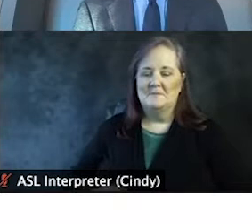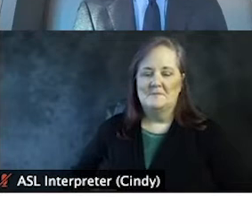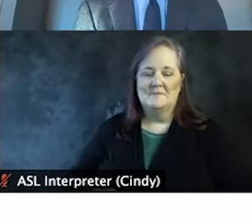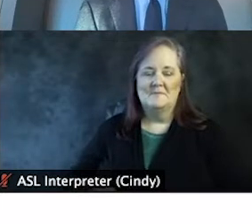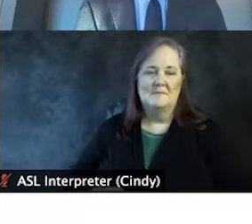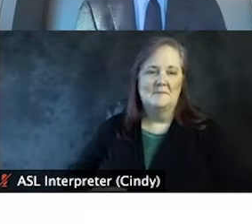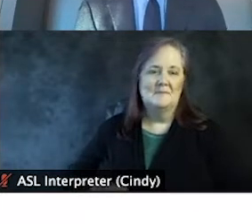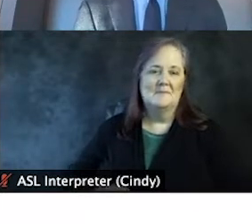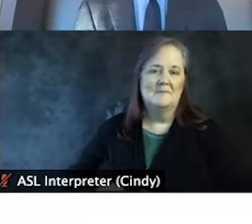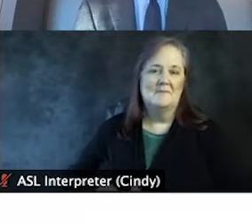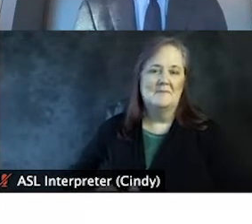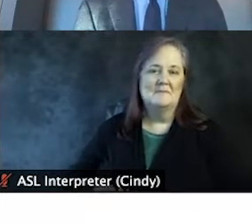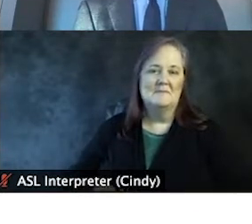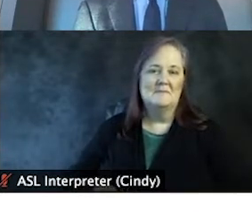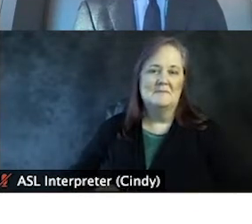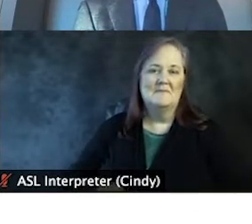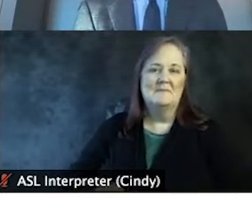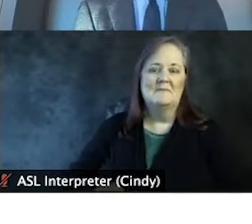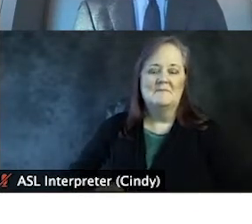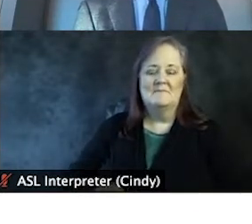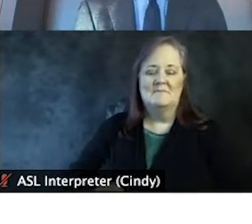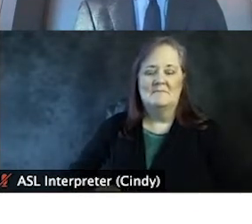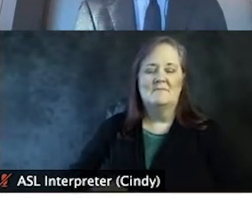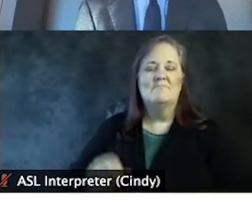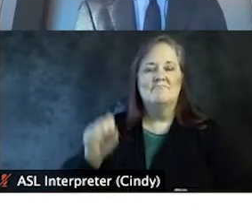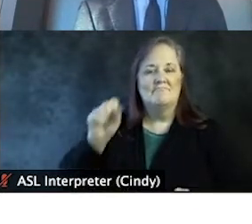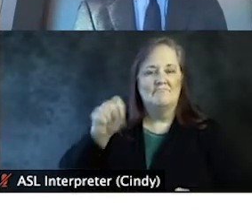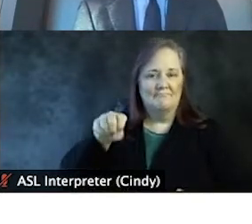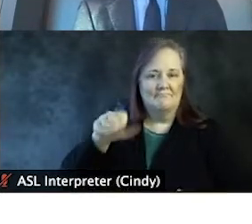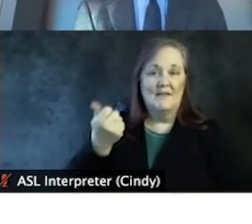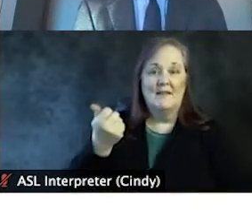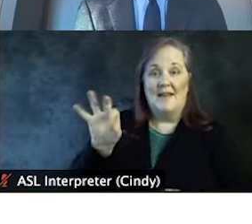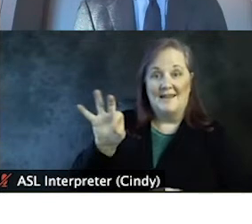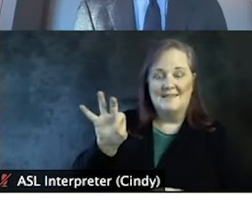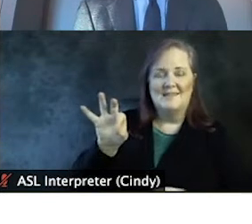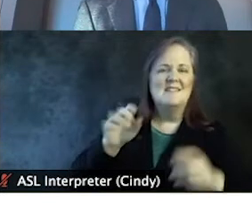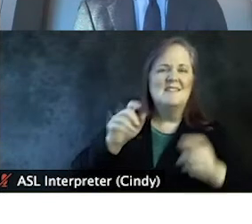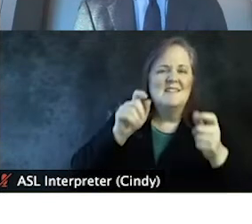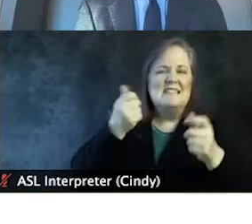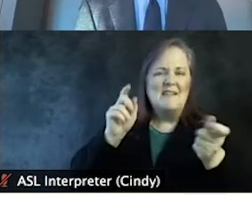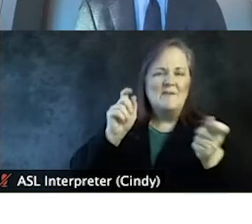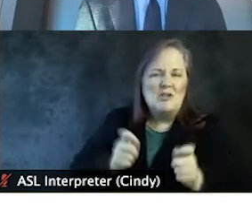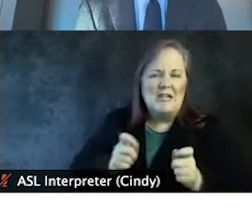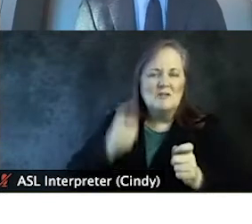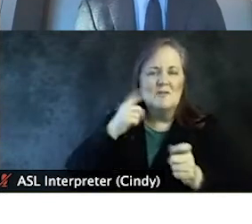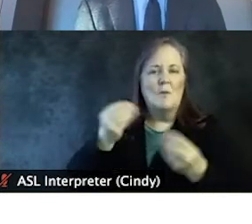where local elected officials have voted to participate in this program. The second exception is for properties that are transferred